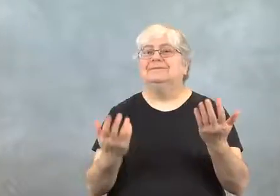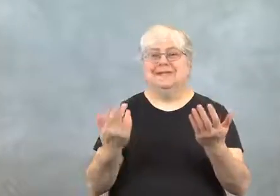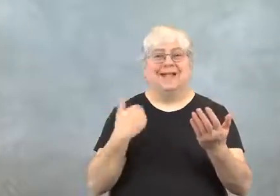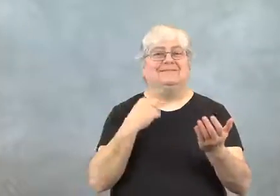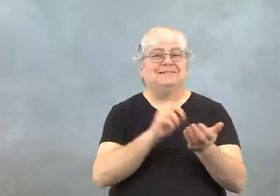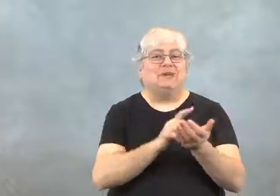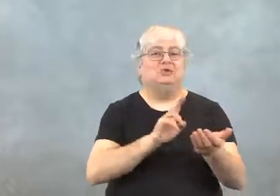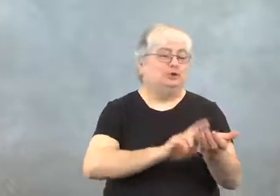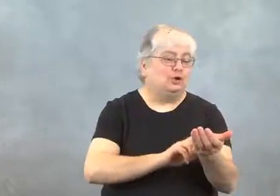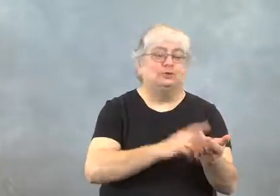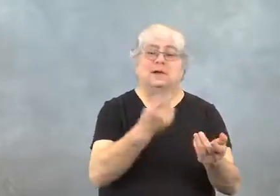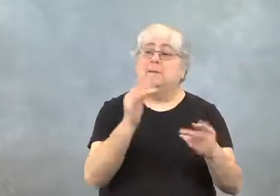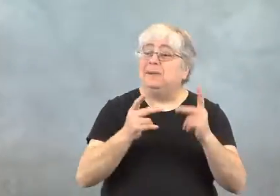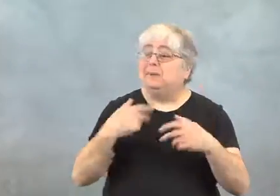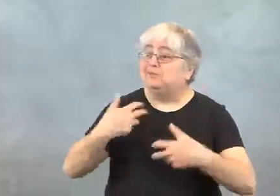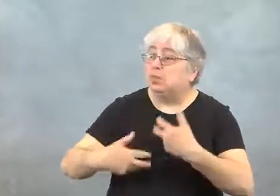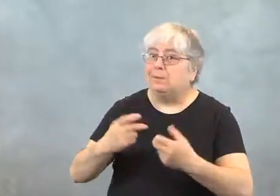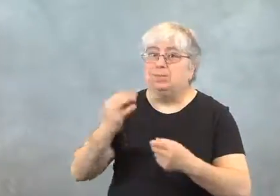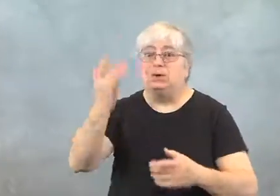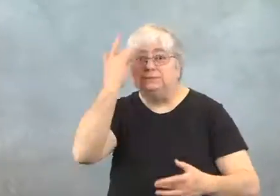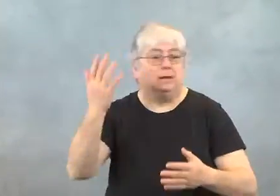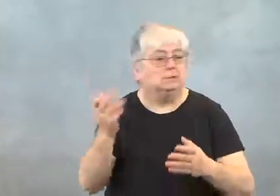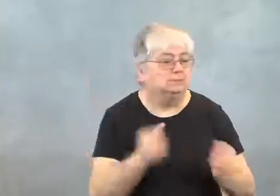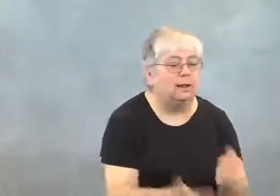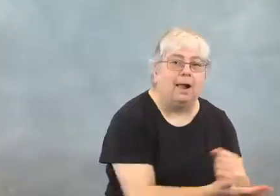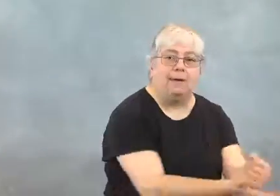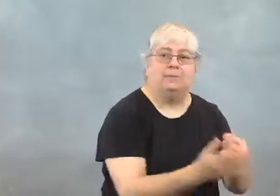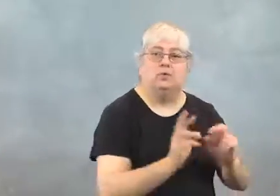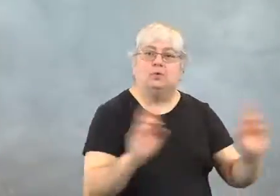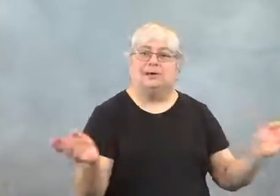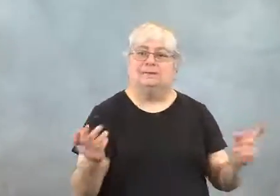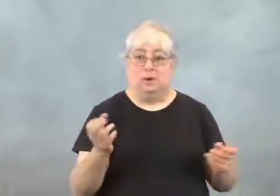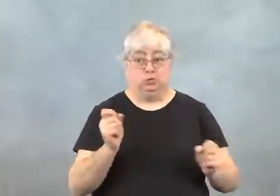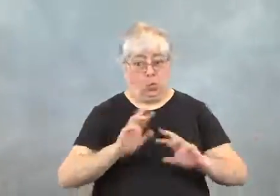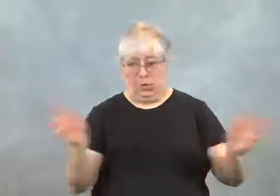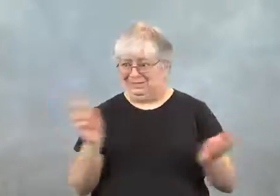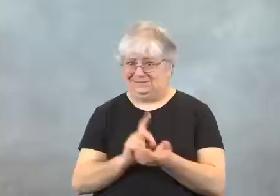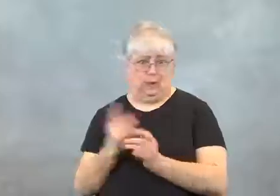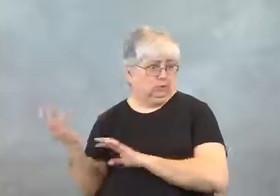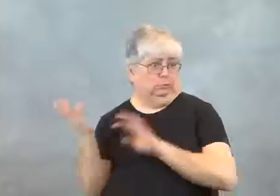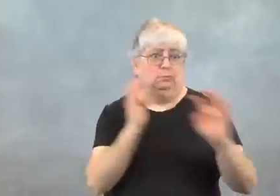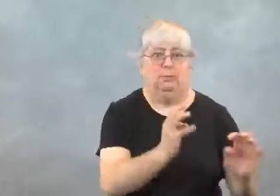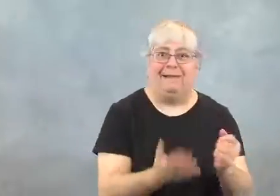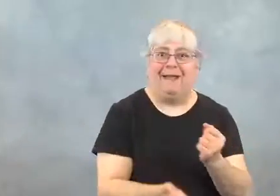They can quickly take care of anyone having a medical problem.